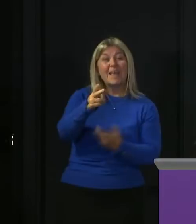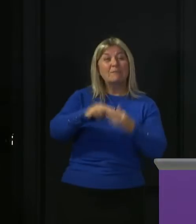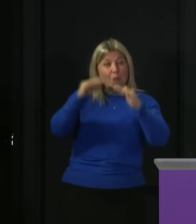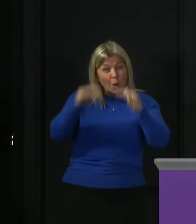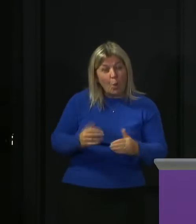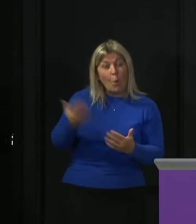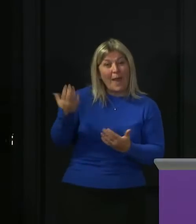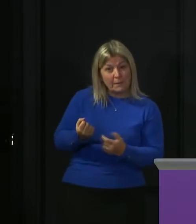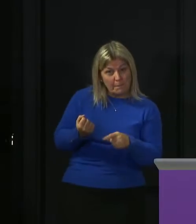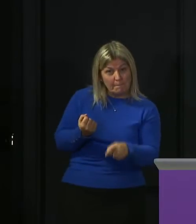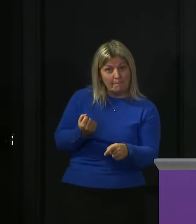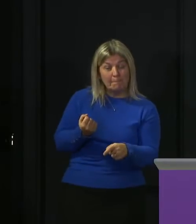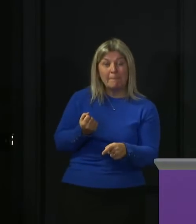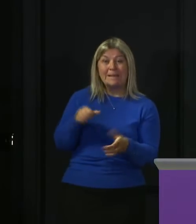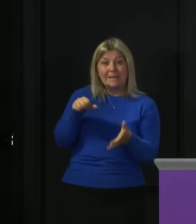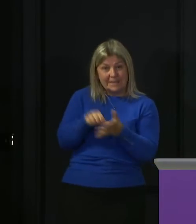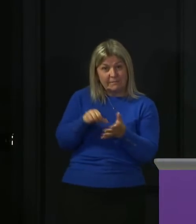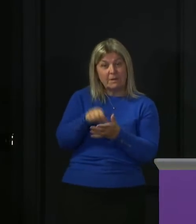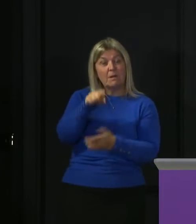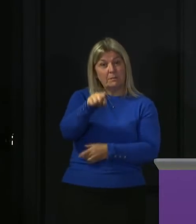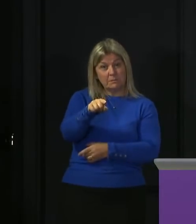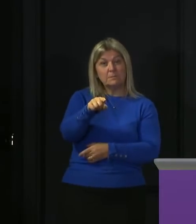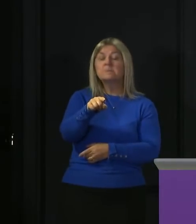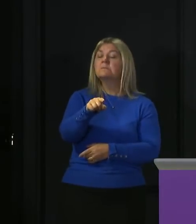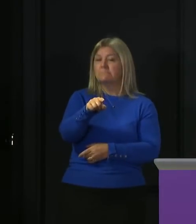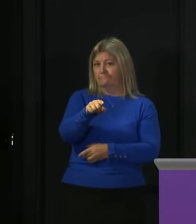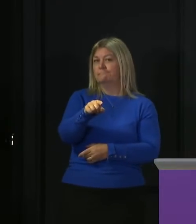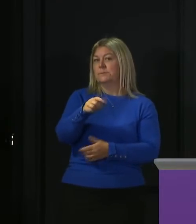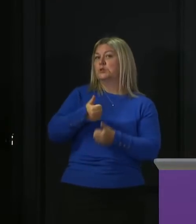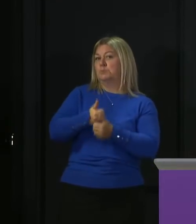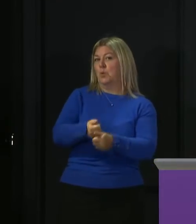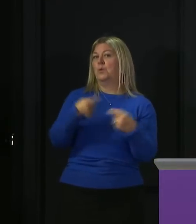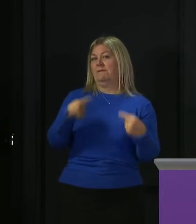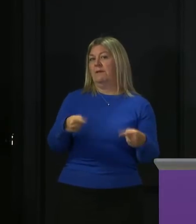find it most difficult, there will be some support to enable them to do the right thing.